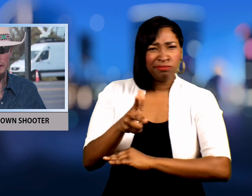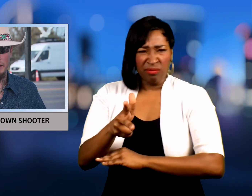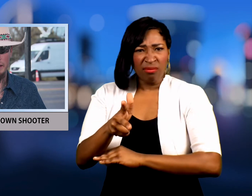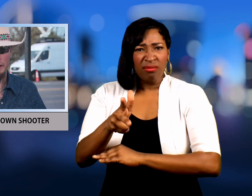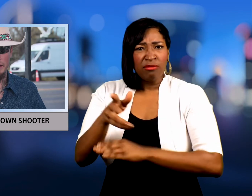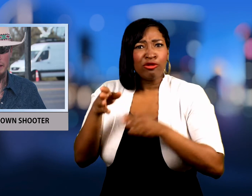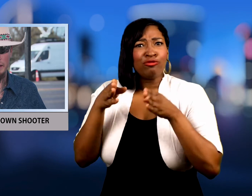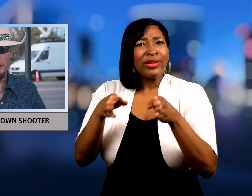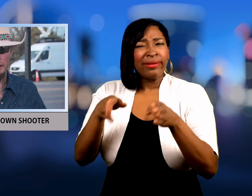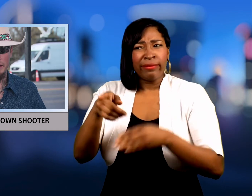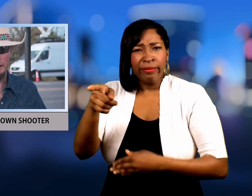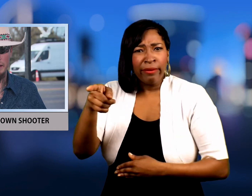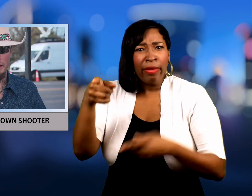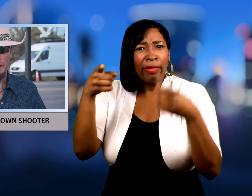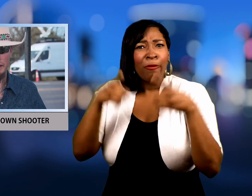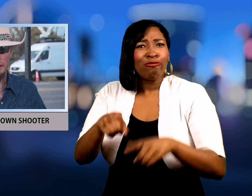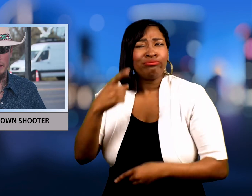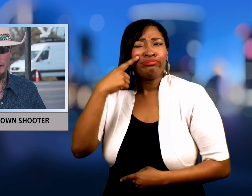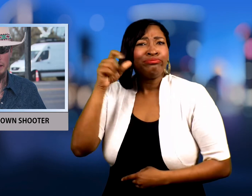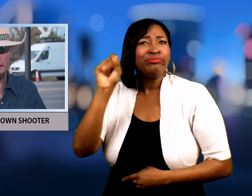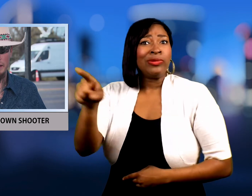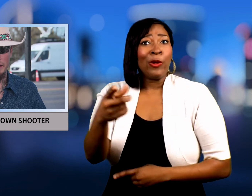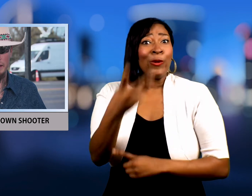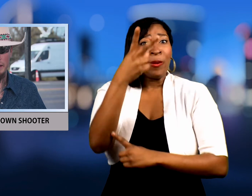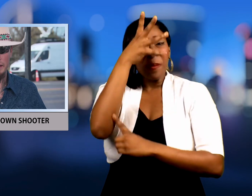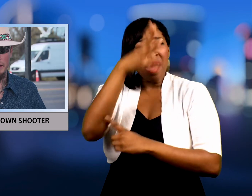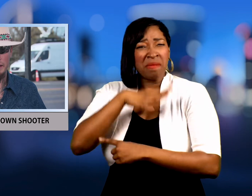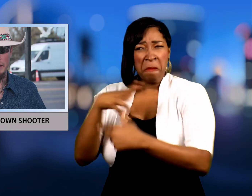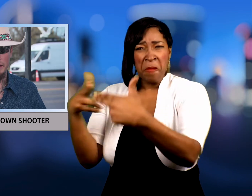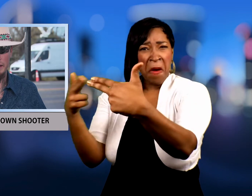two men exchanging gunfire.